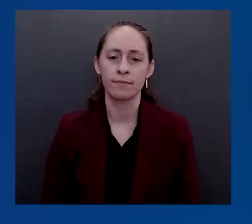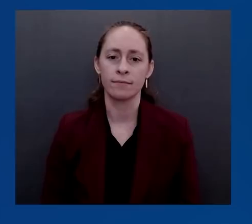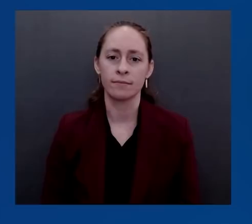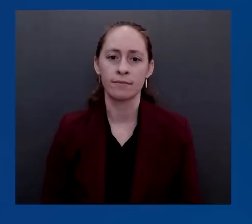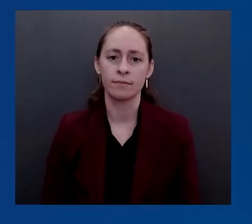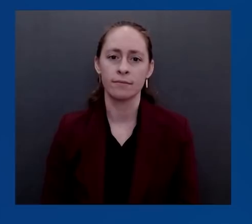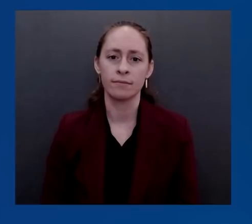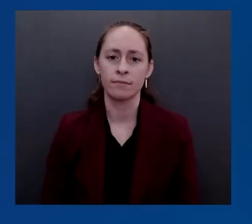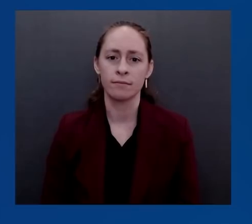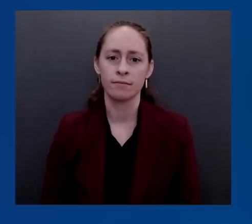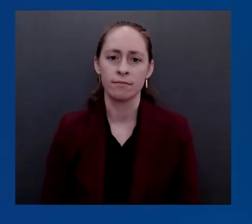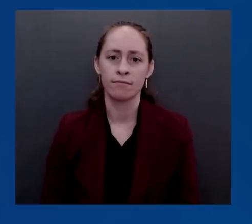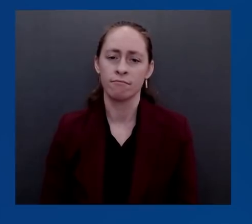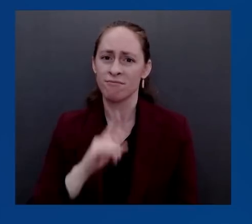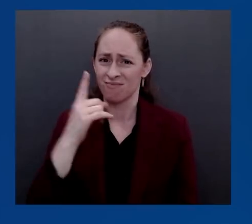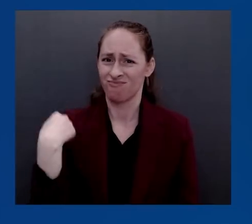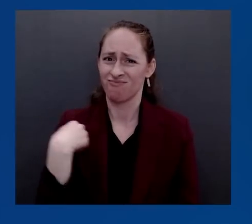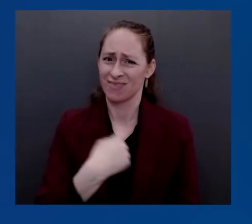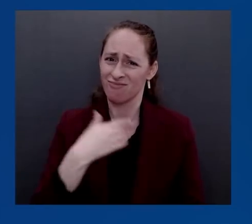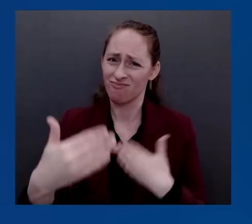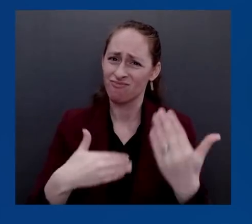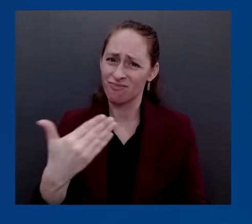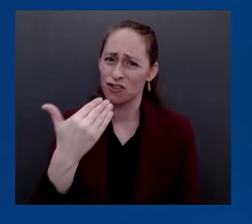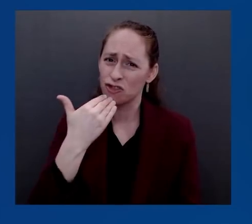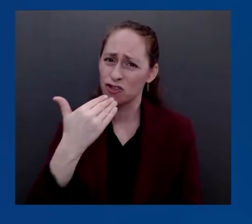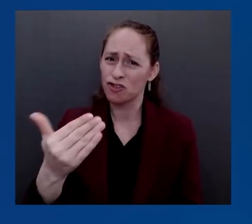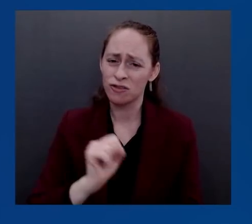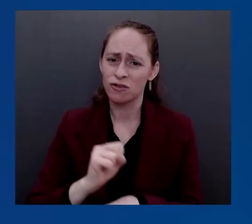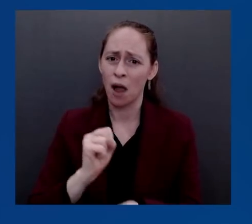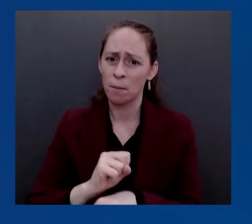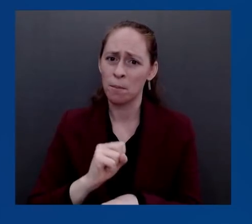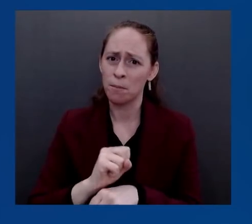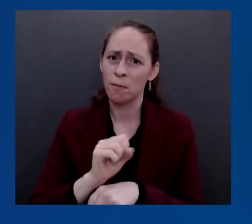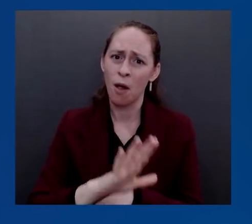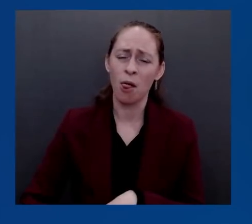In terms of continuing to make progress on global vaccinations,